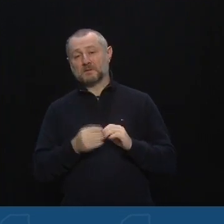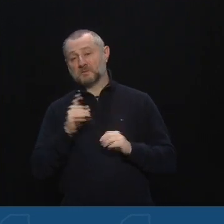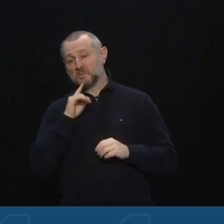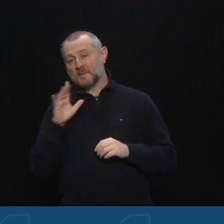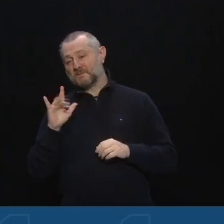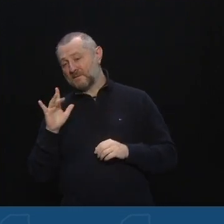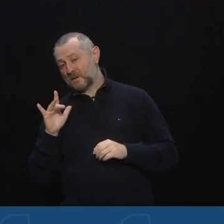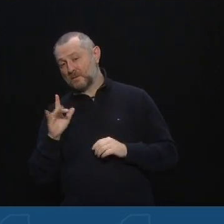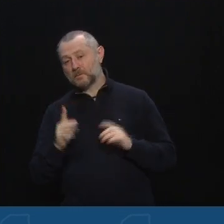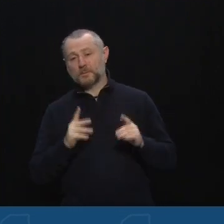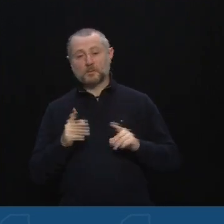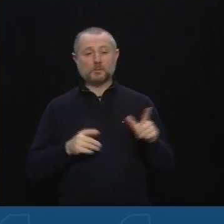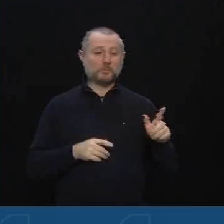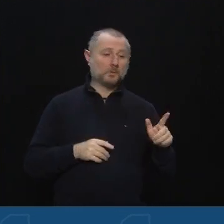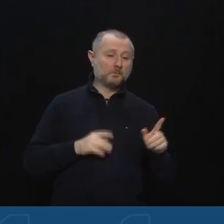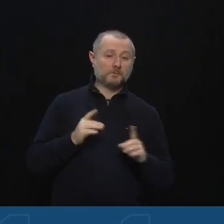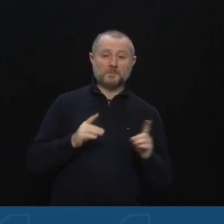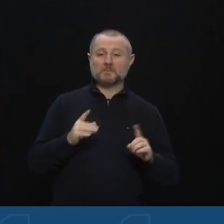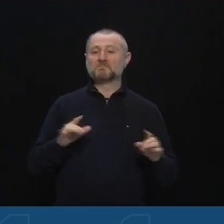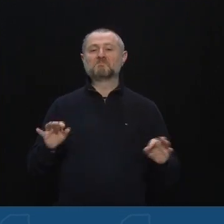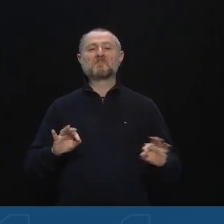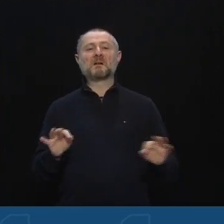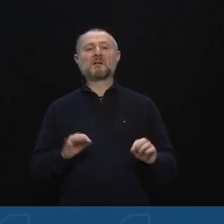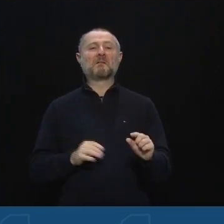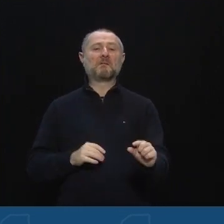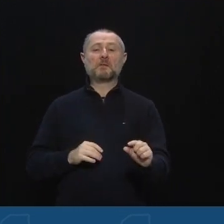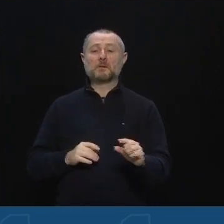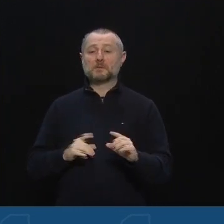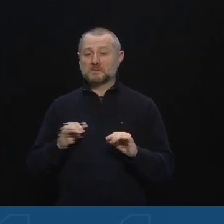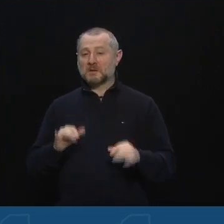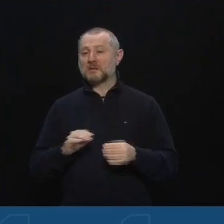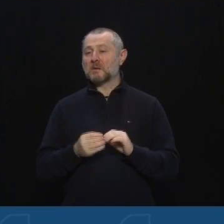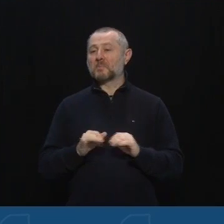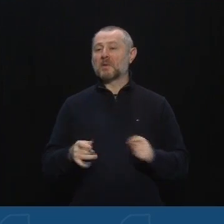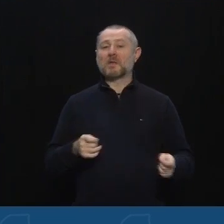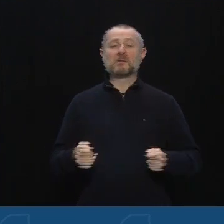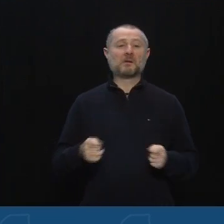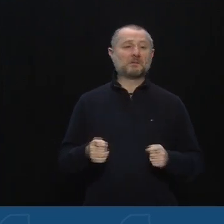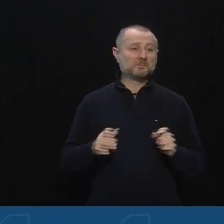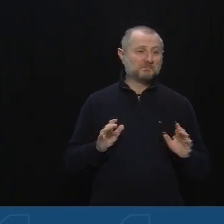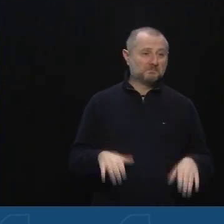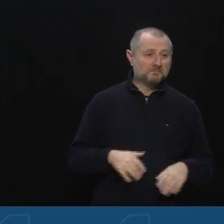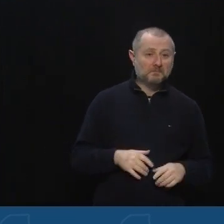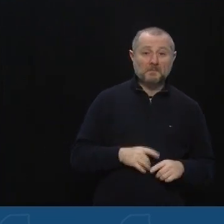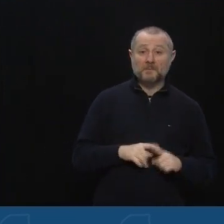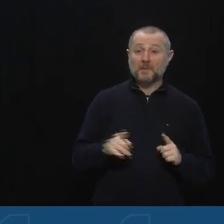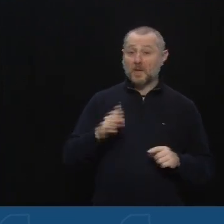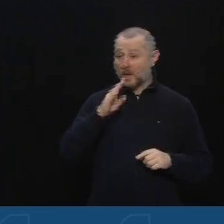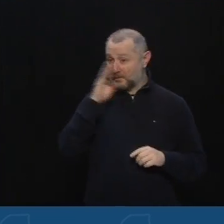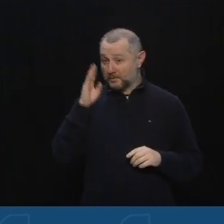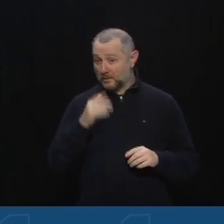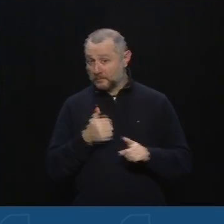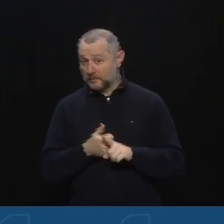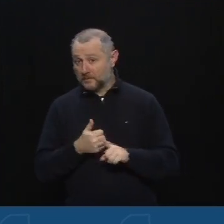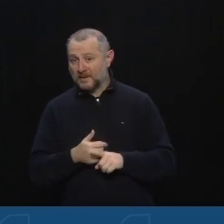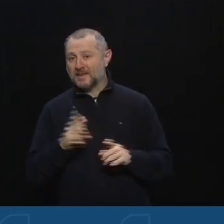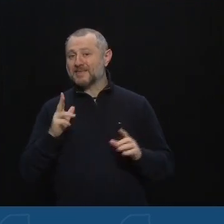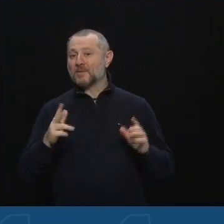DOWNWARD. AND THE COUNTRY THAT LOOKS I CAN A LITTLE SPIKE IS THE DIFFERENCE SO THESE ARE MINOR NUMBERS.